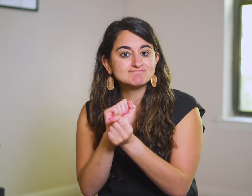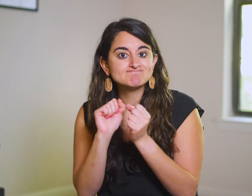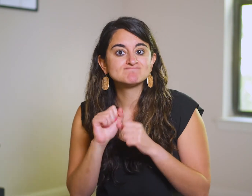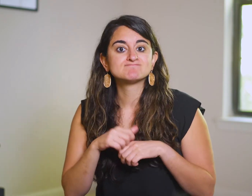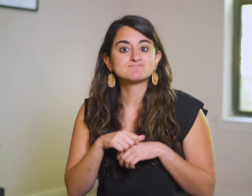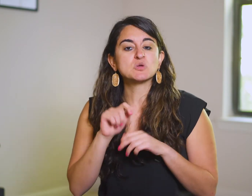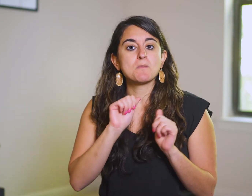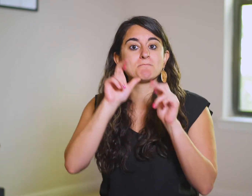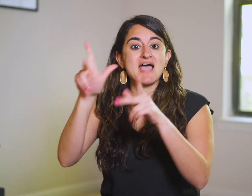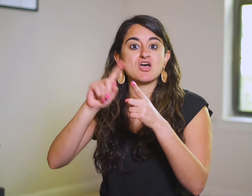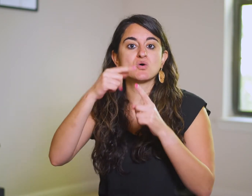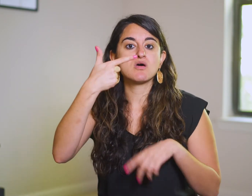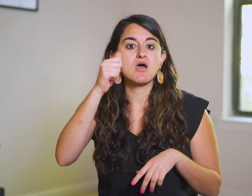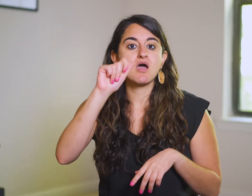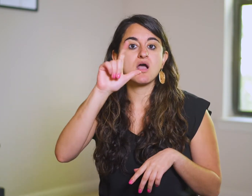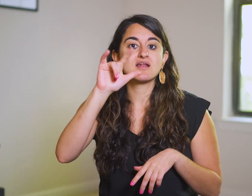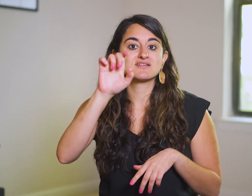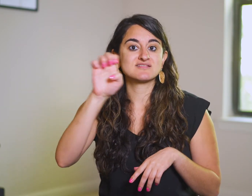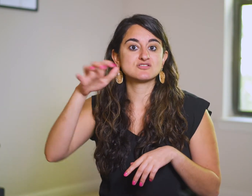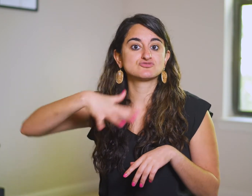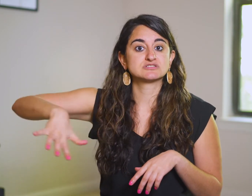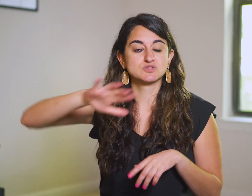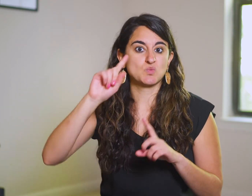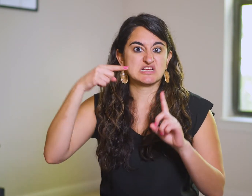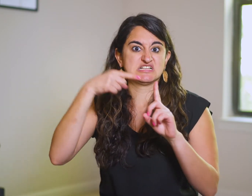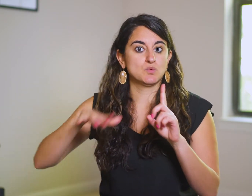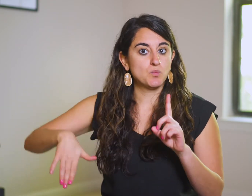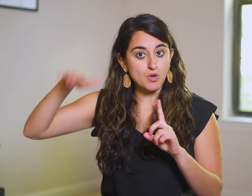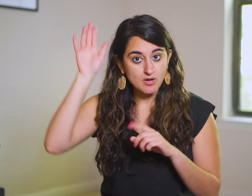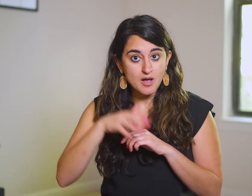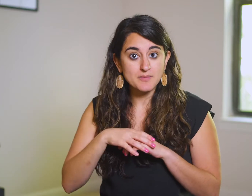and goes back to the Galilee region where He grew up.